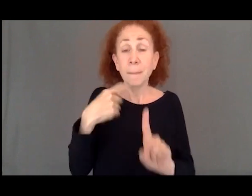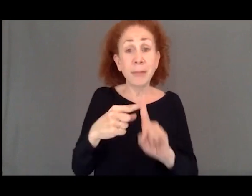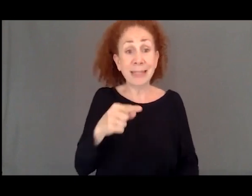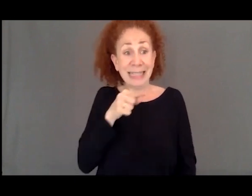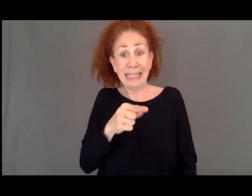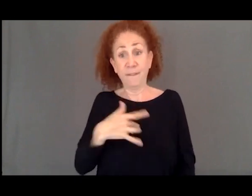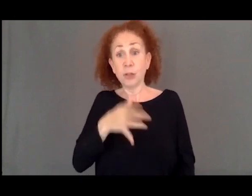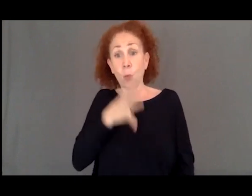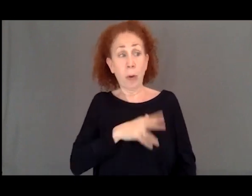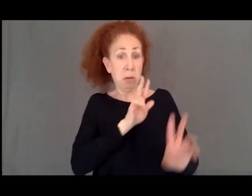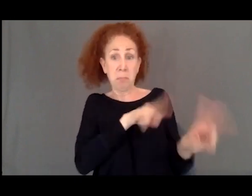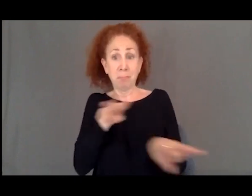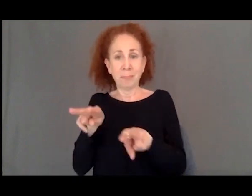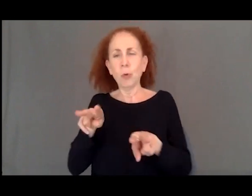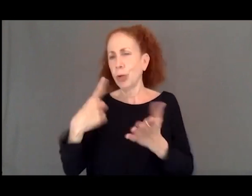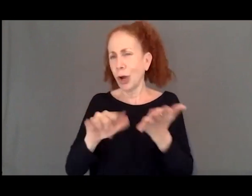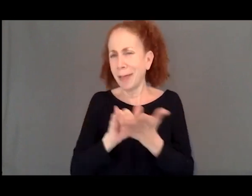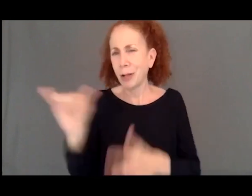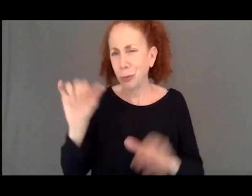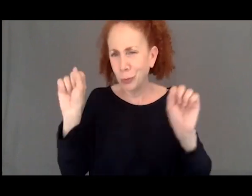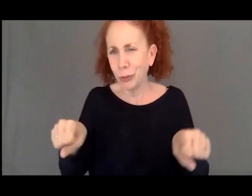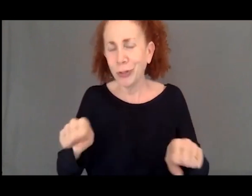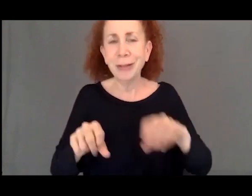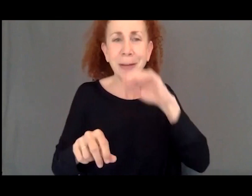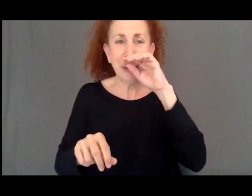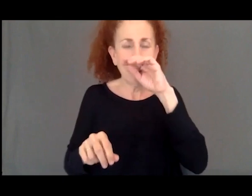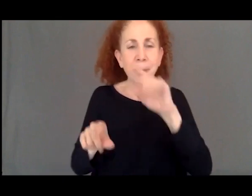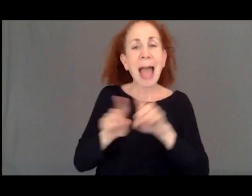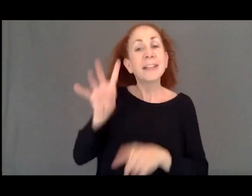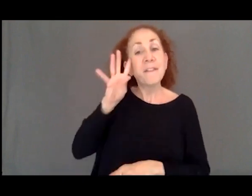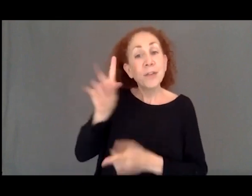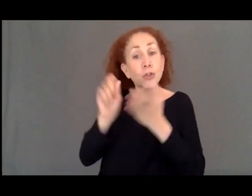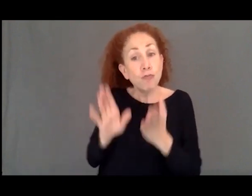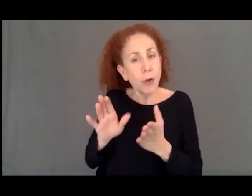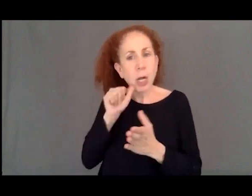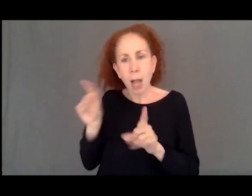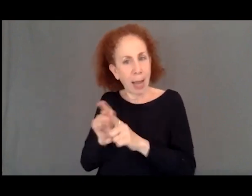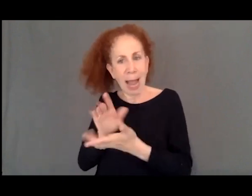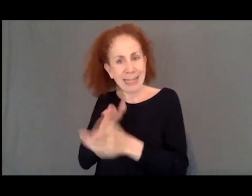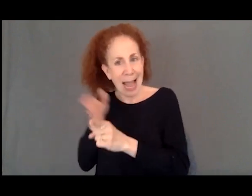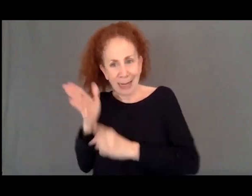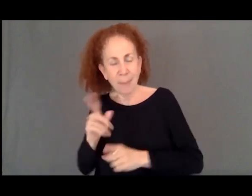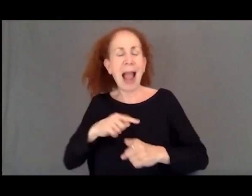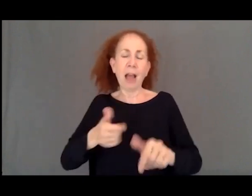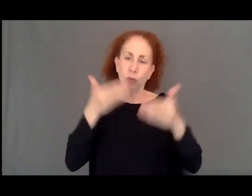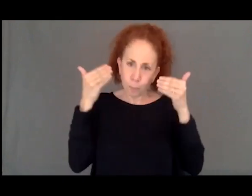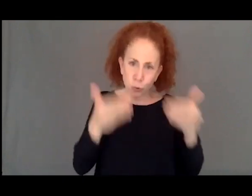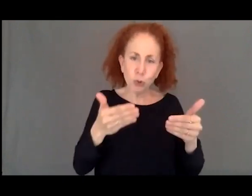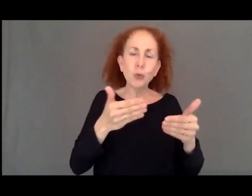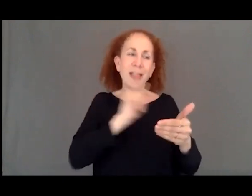We can talk about that too. But anyway, as a fiction writer, not as an academic, I had to pursue the creation of this character